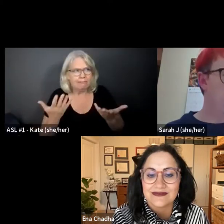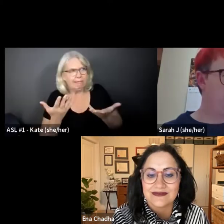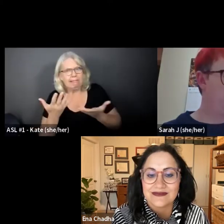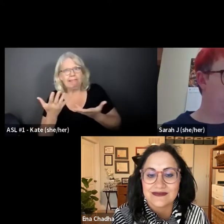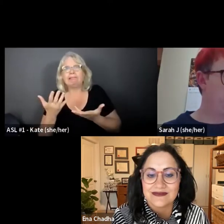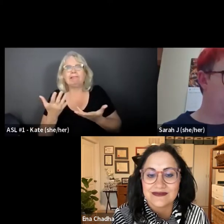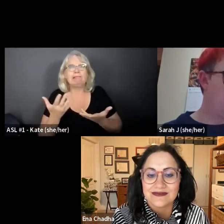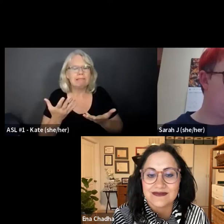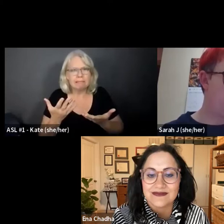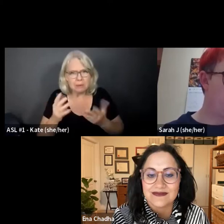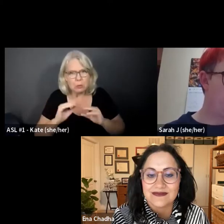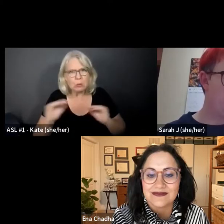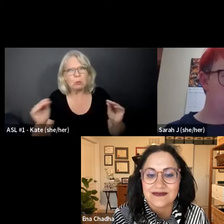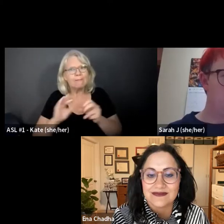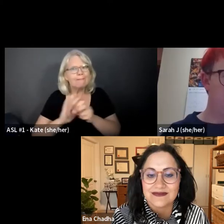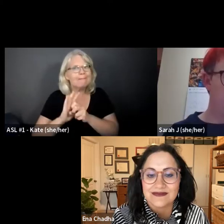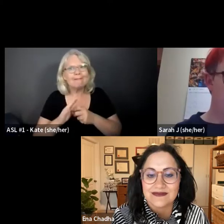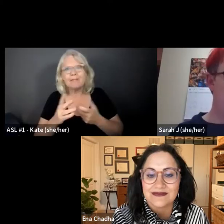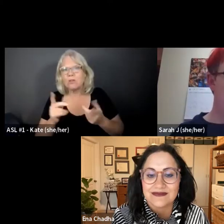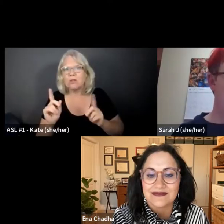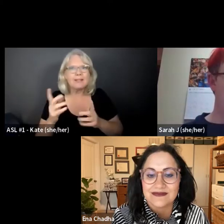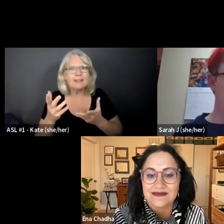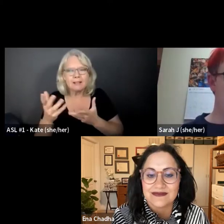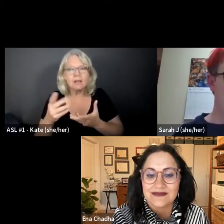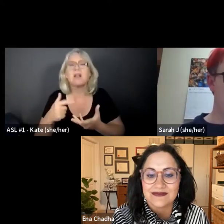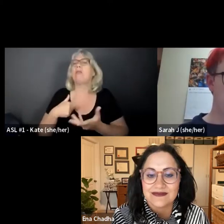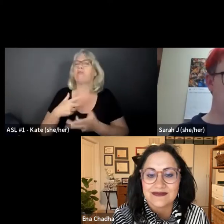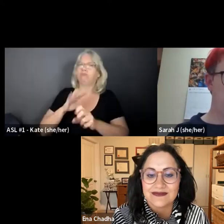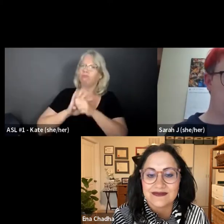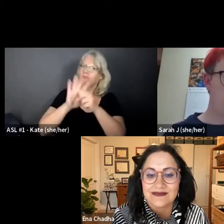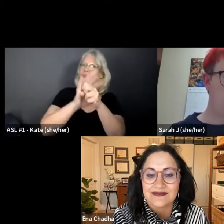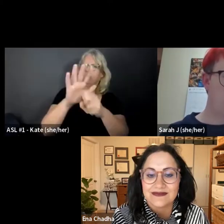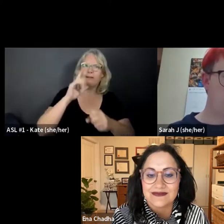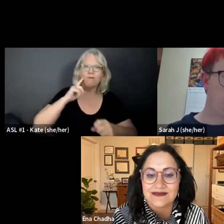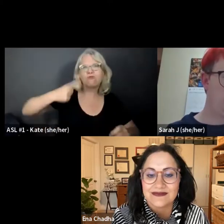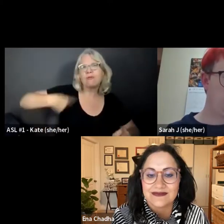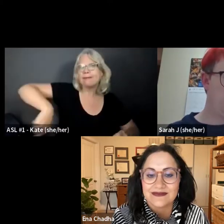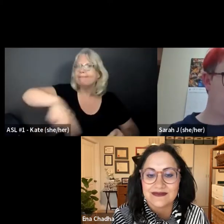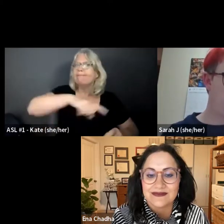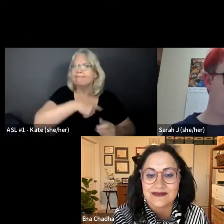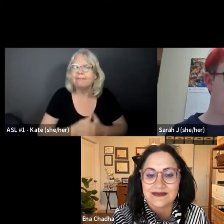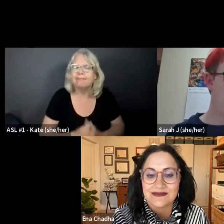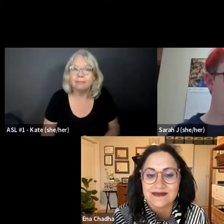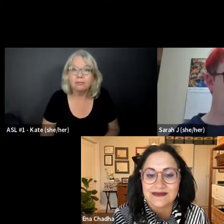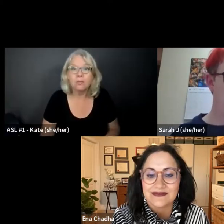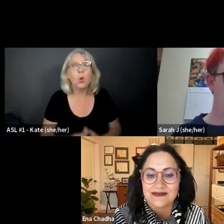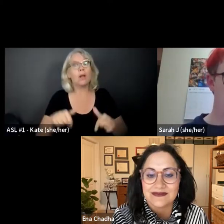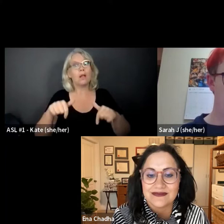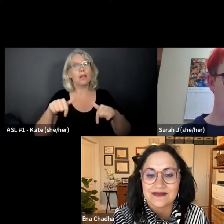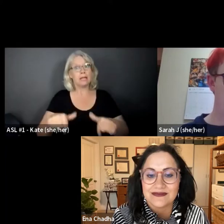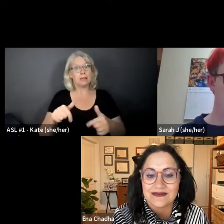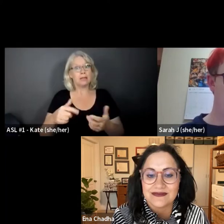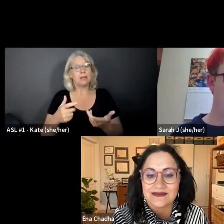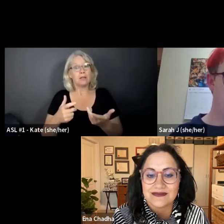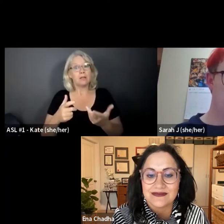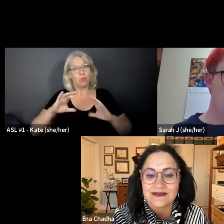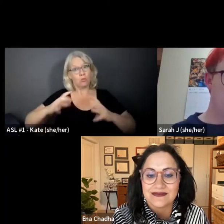SO, THIS IS A LAND ACKNOWLEDGEMENT RESPECTING RIGHTS GROUP WROTE.